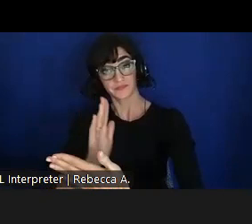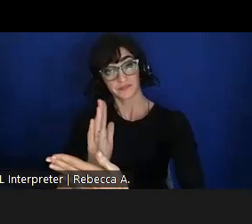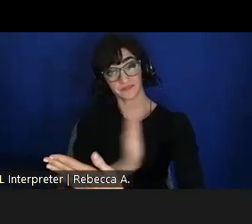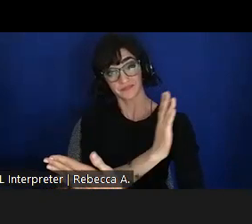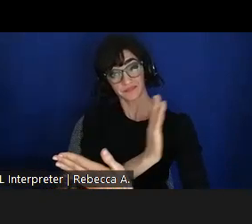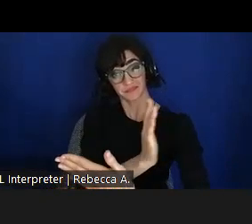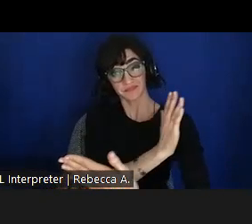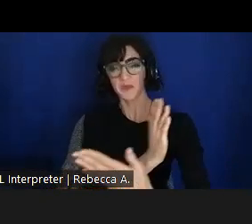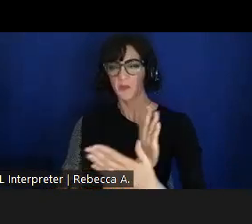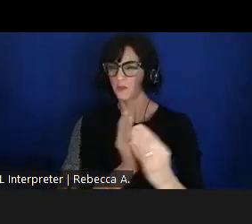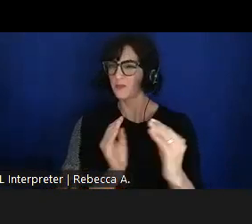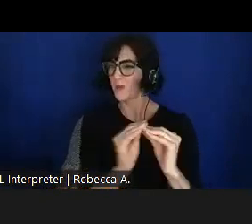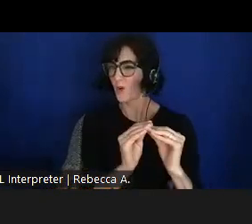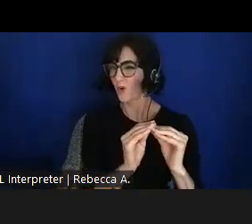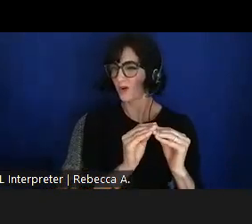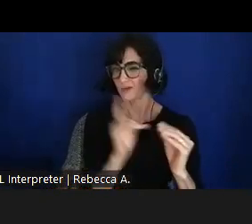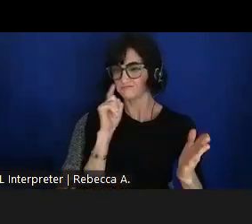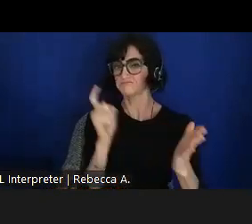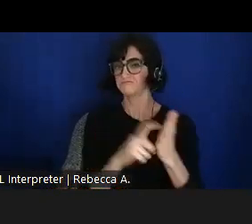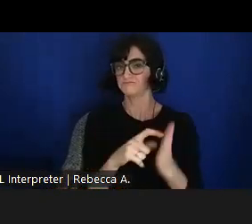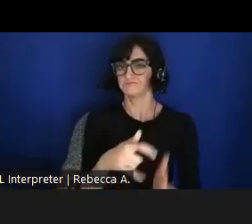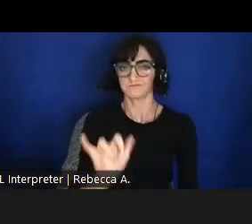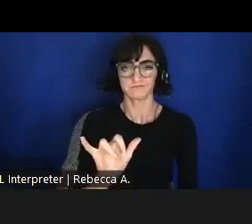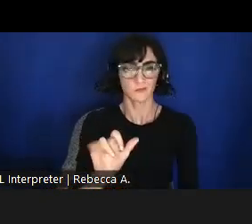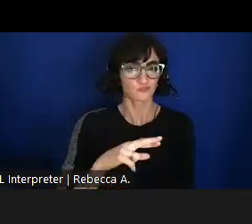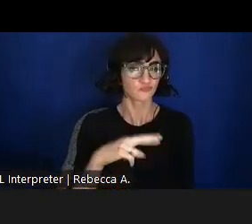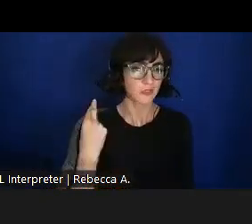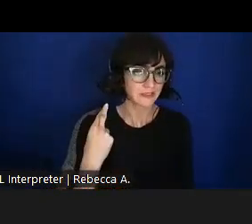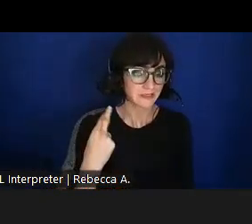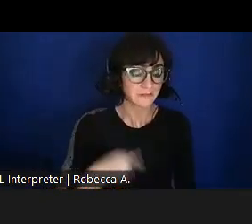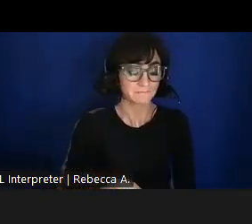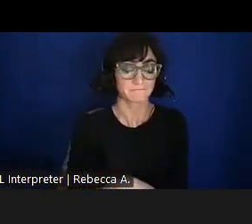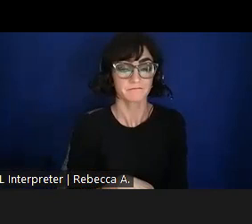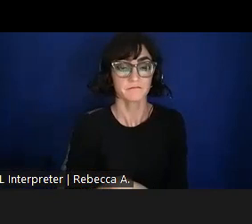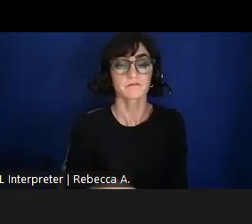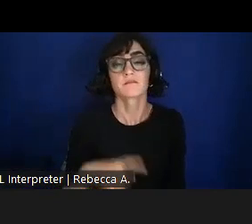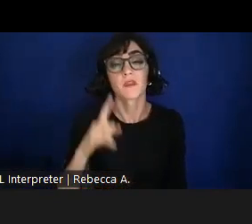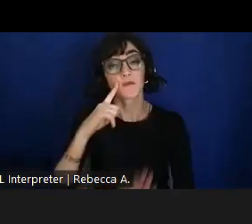so here we're starting to see use that is starting to have some negative effects in